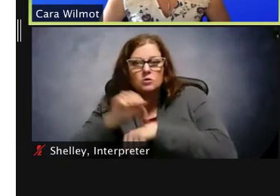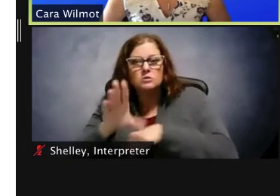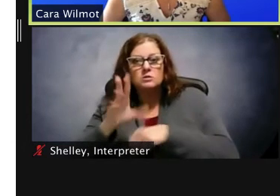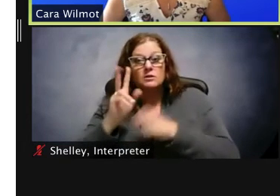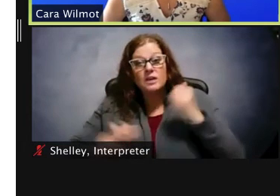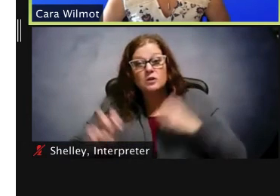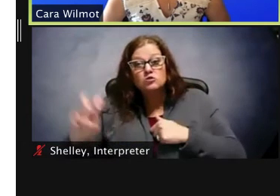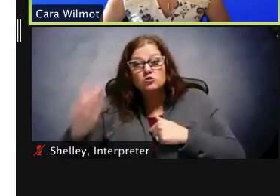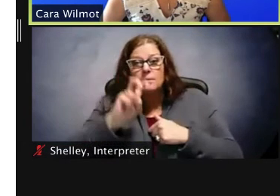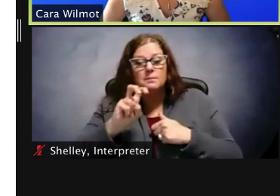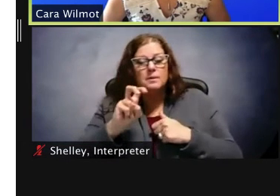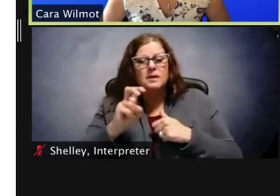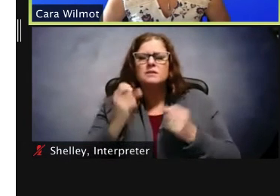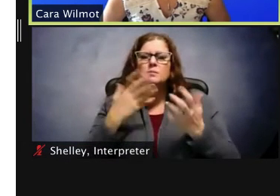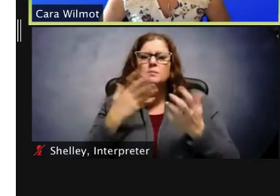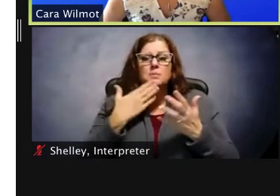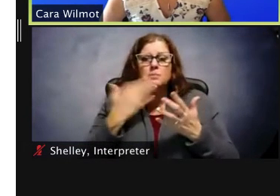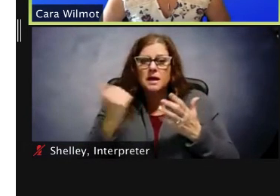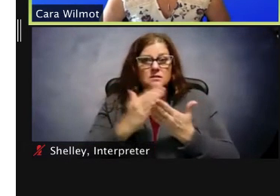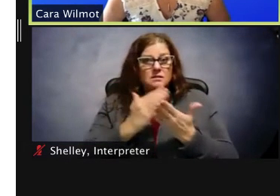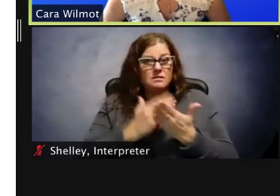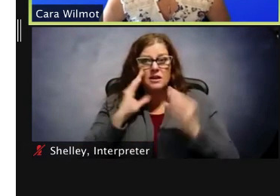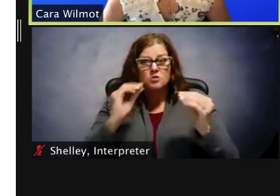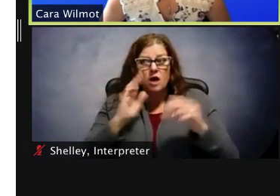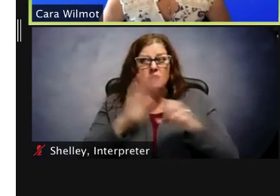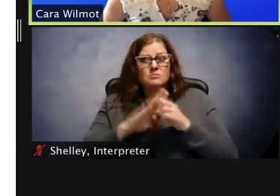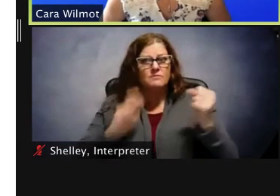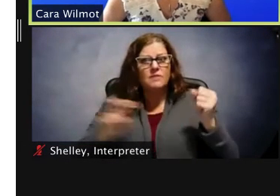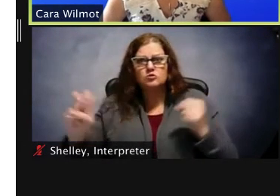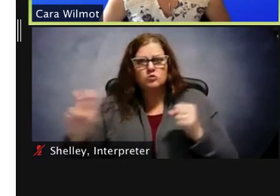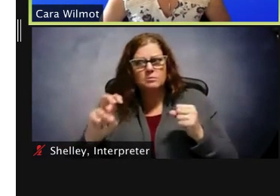tell you some of the best lessons I've taught were on field trips... working with therapists,